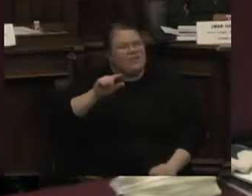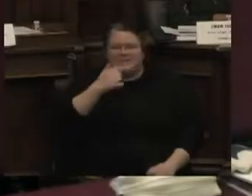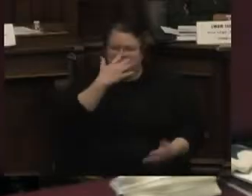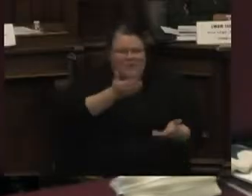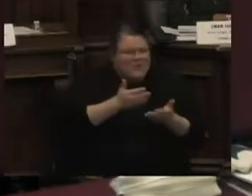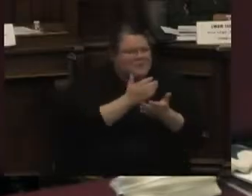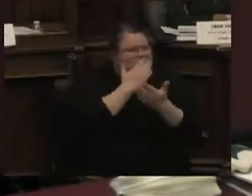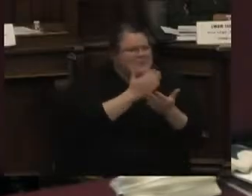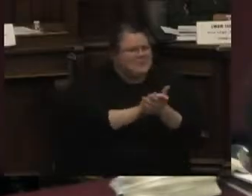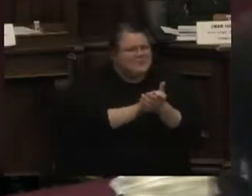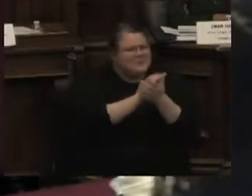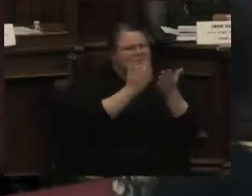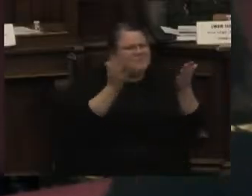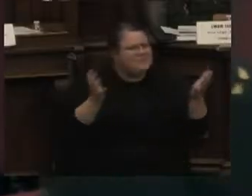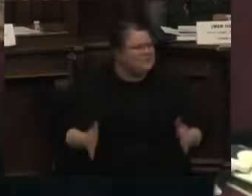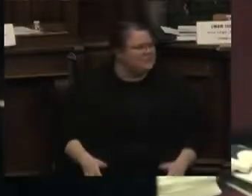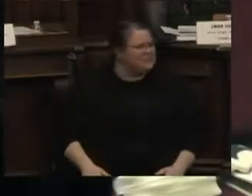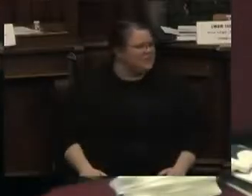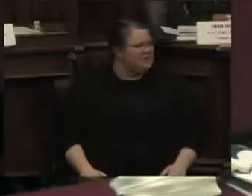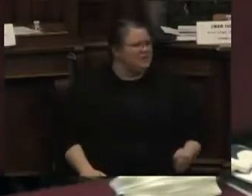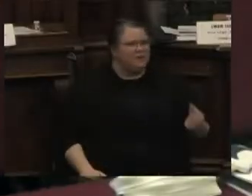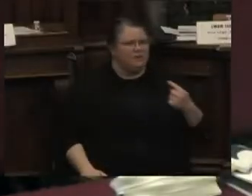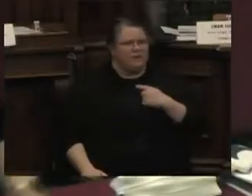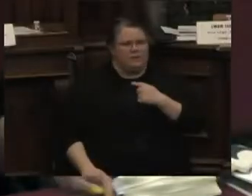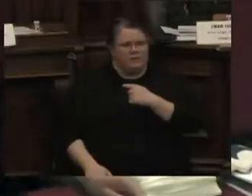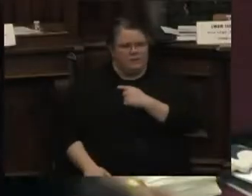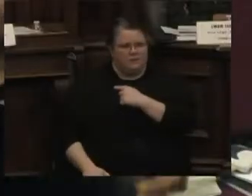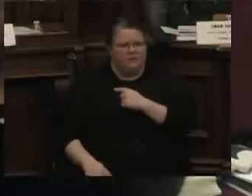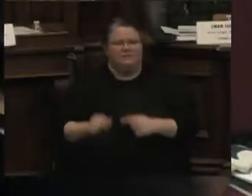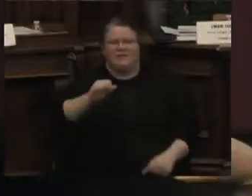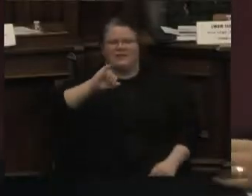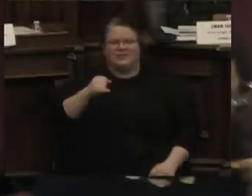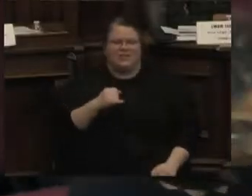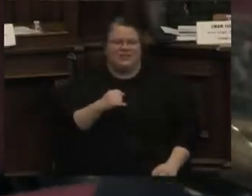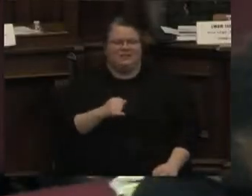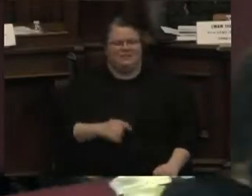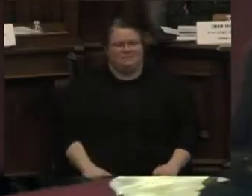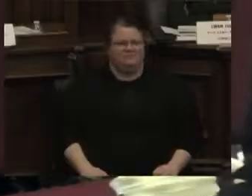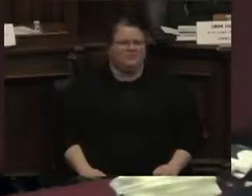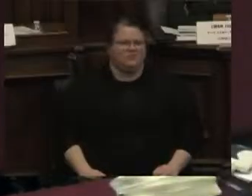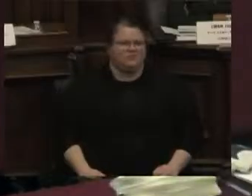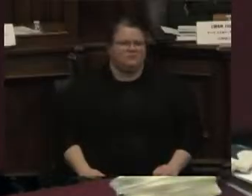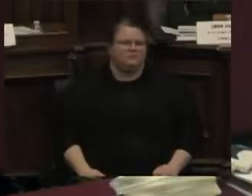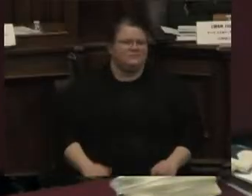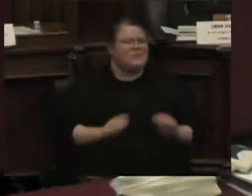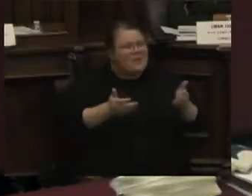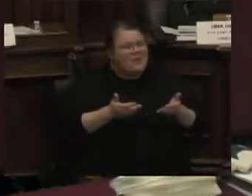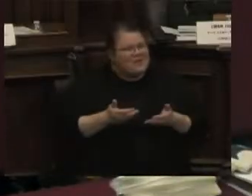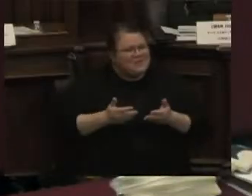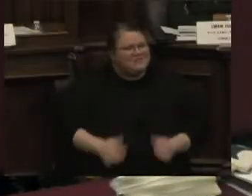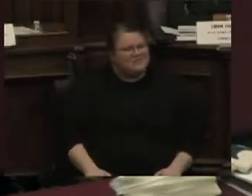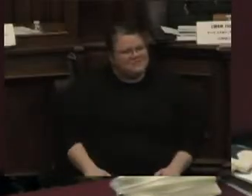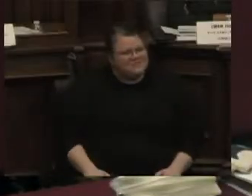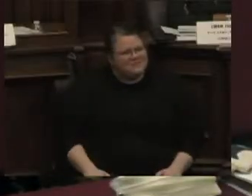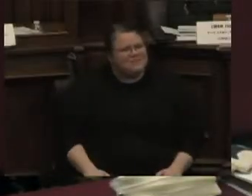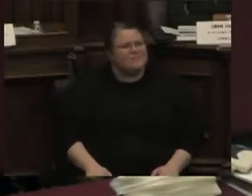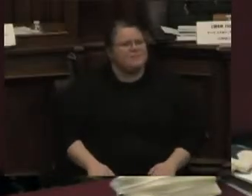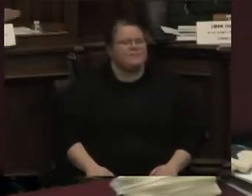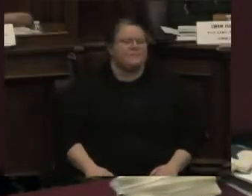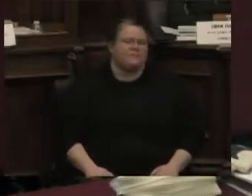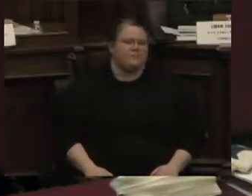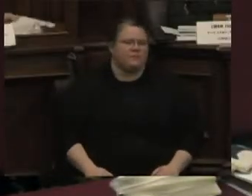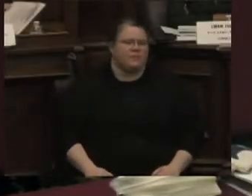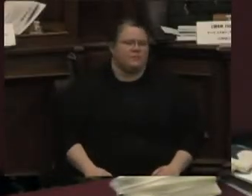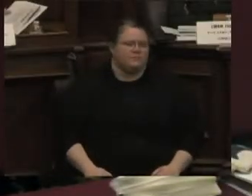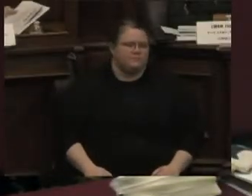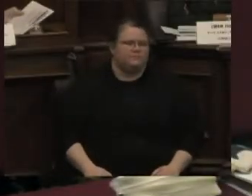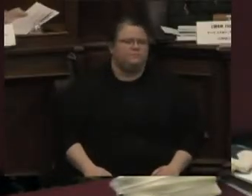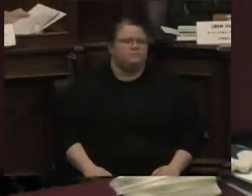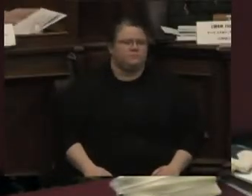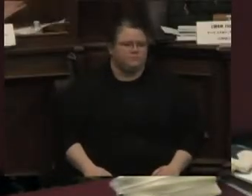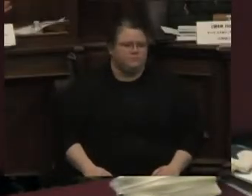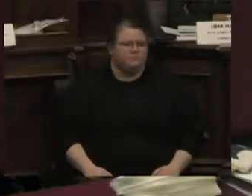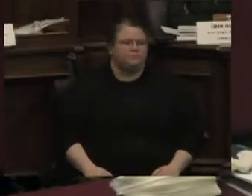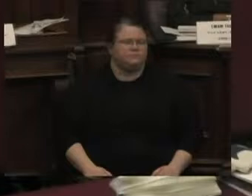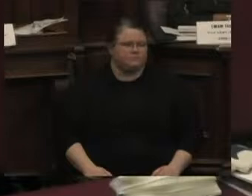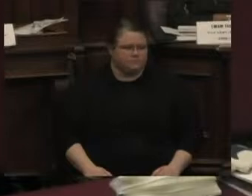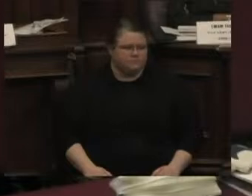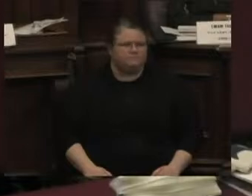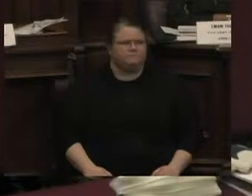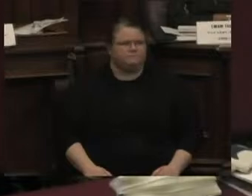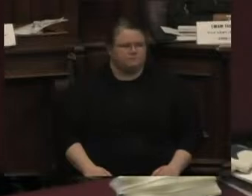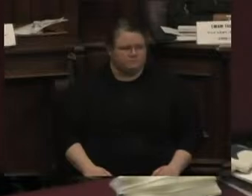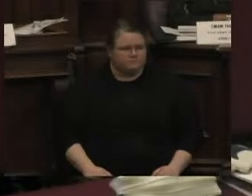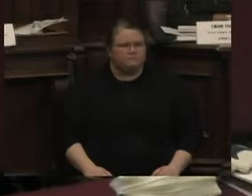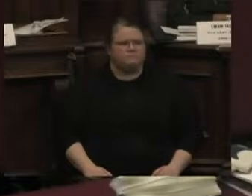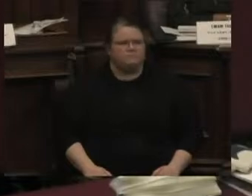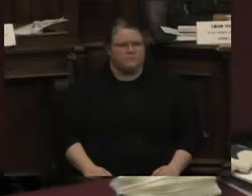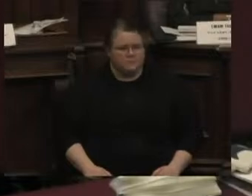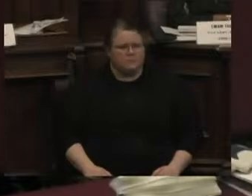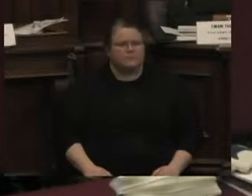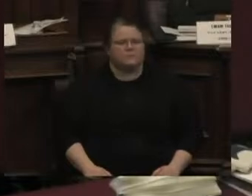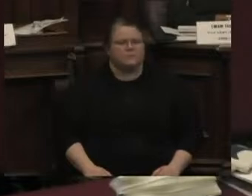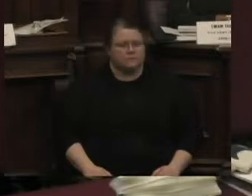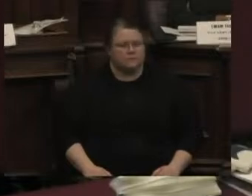All right. Thank you so much.